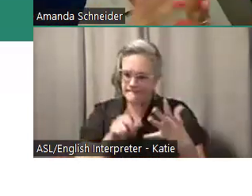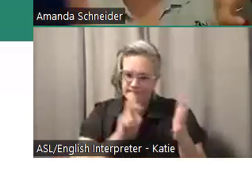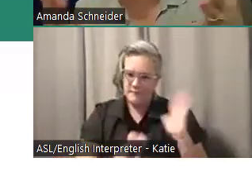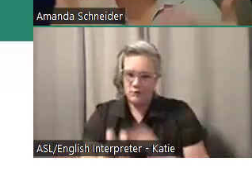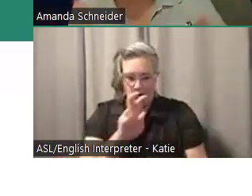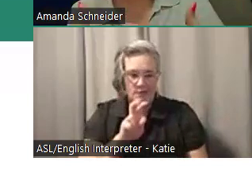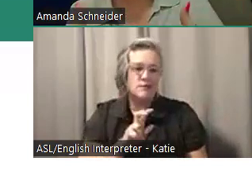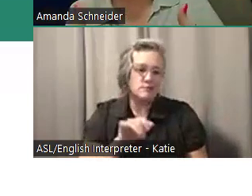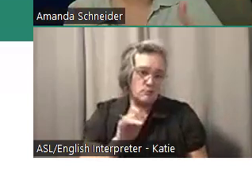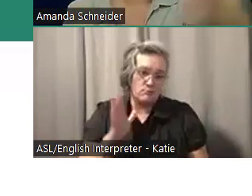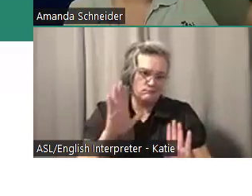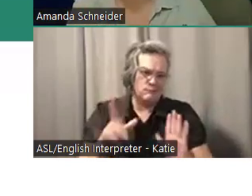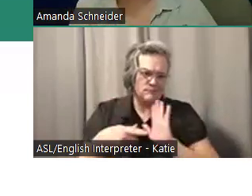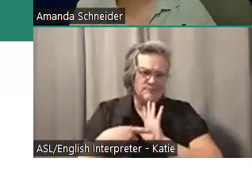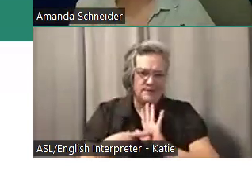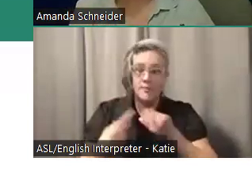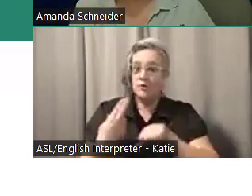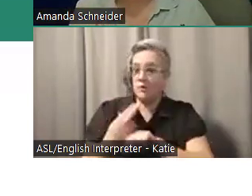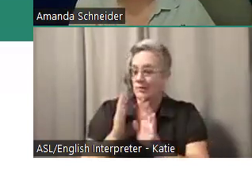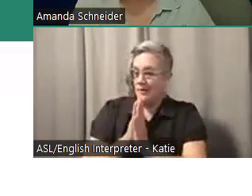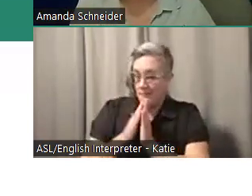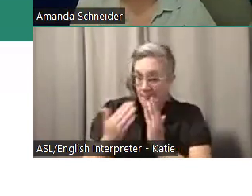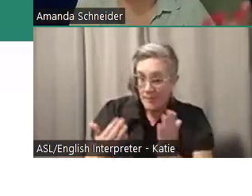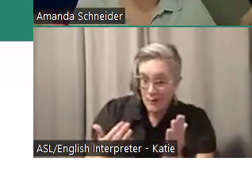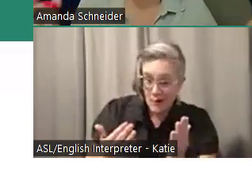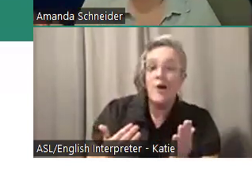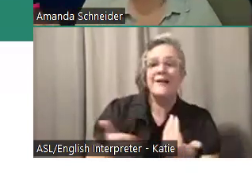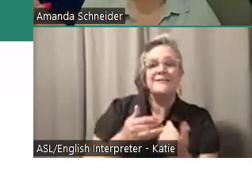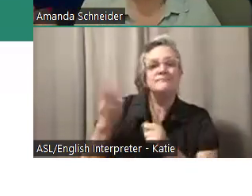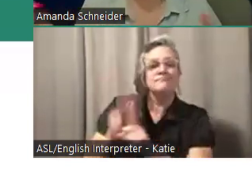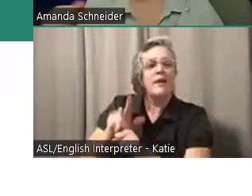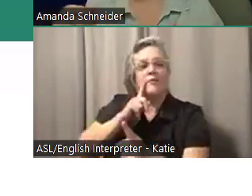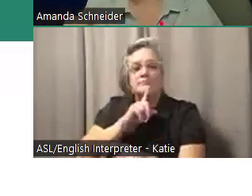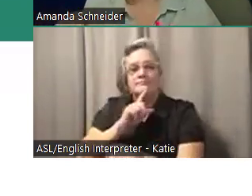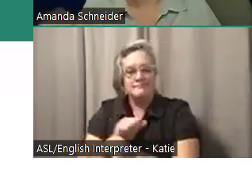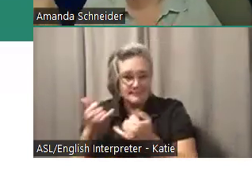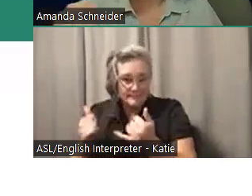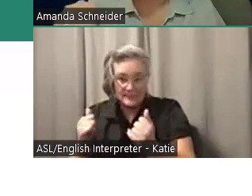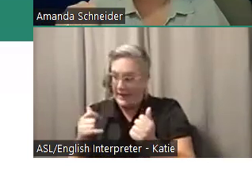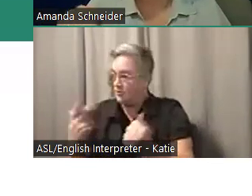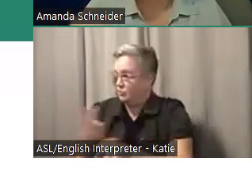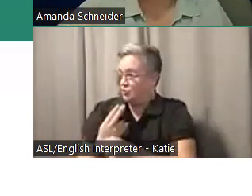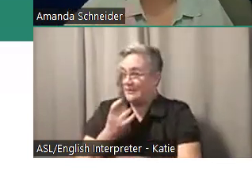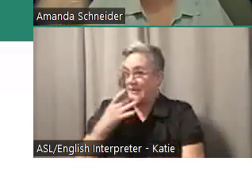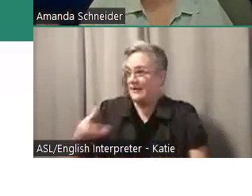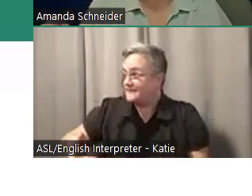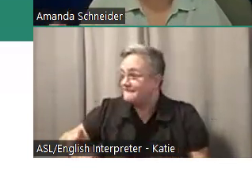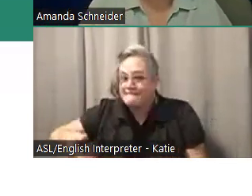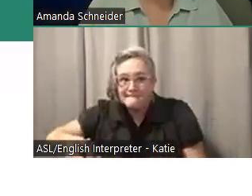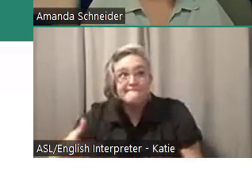After using the book, How could you do that in your home? So, playing with a flashlight and having conversations about